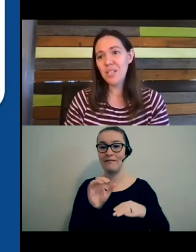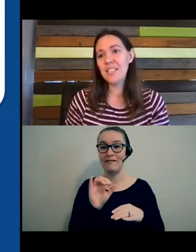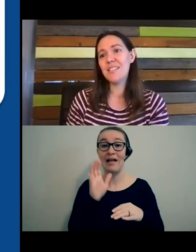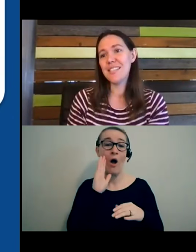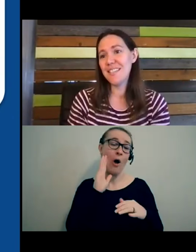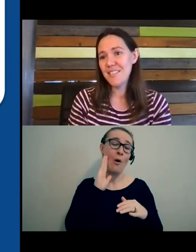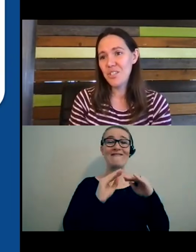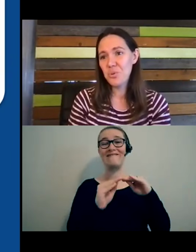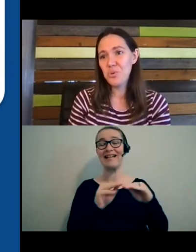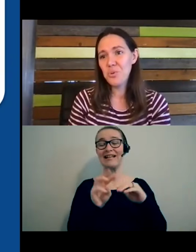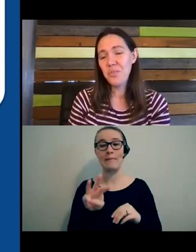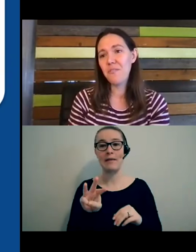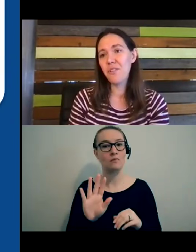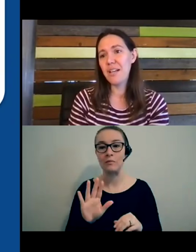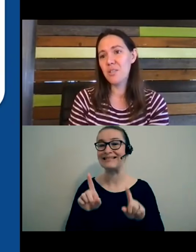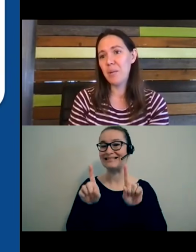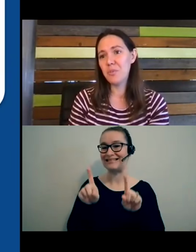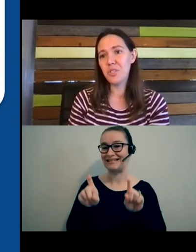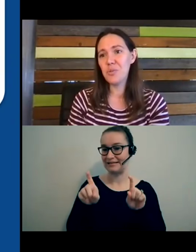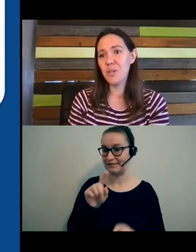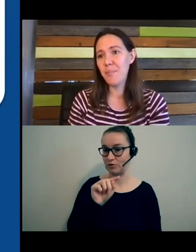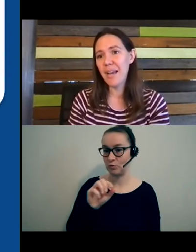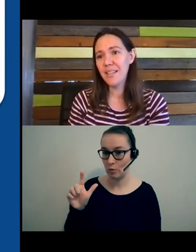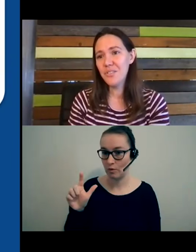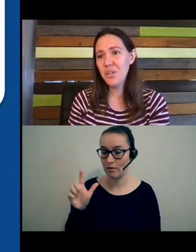What it is is a testing tool that flags problems for you on the back end.